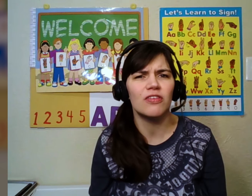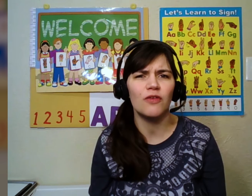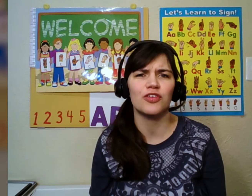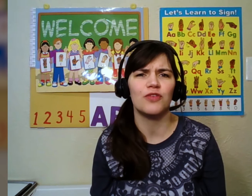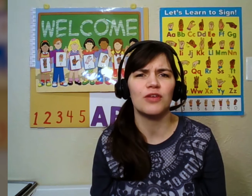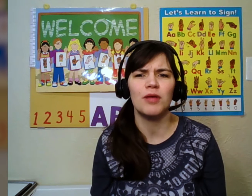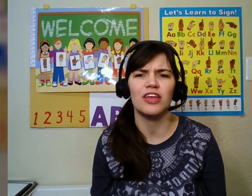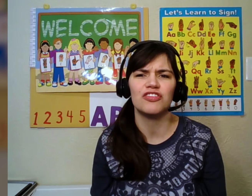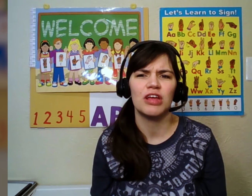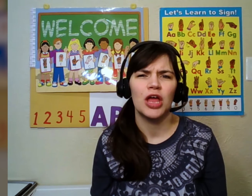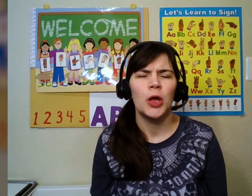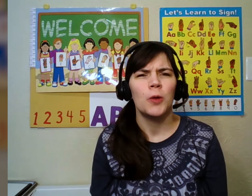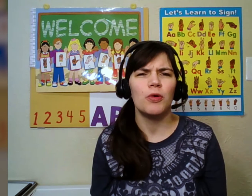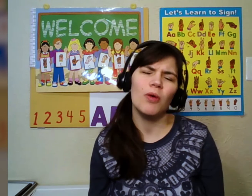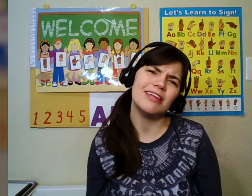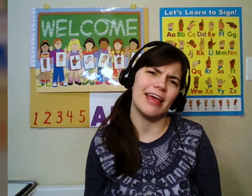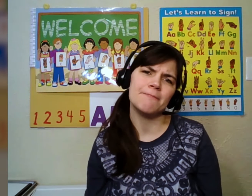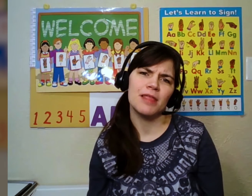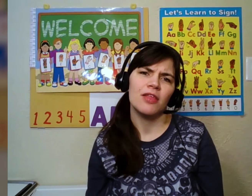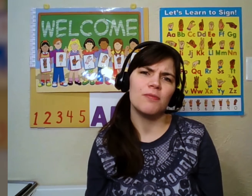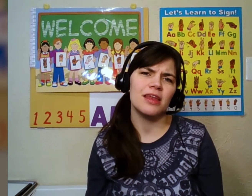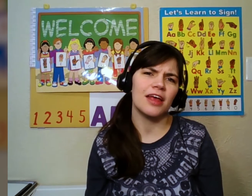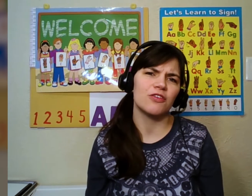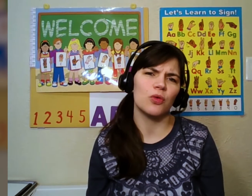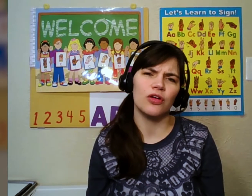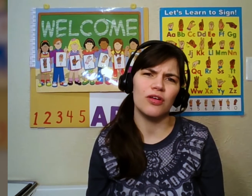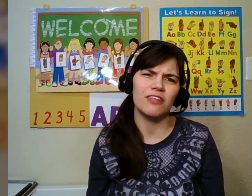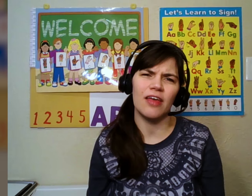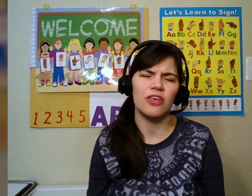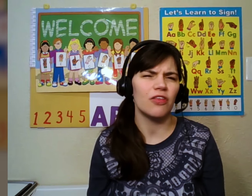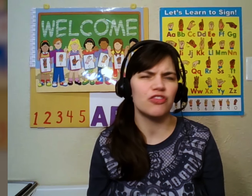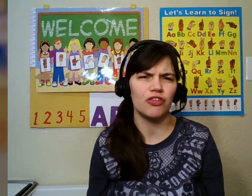parents loved her very much, but one day the man next door noticed that the other